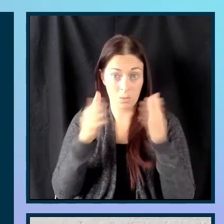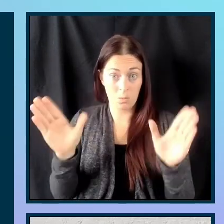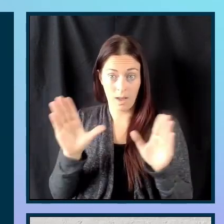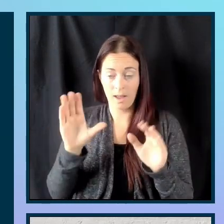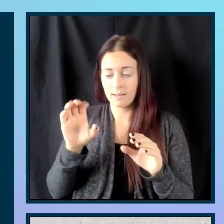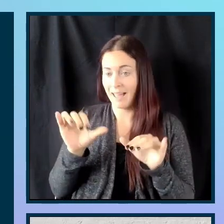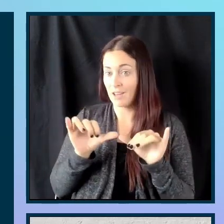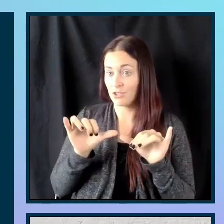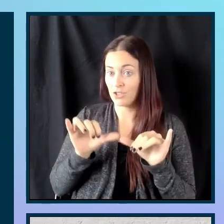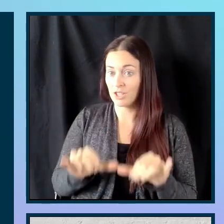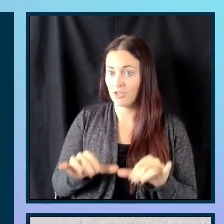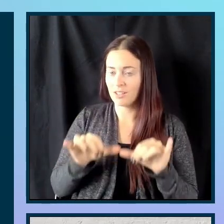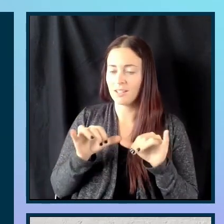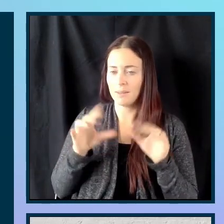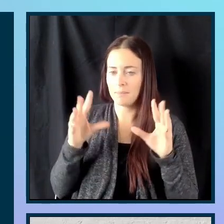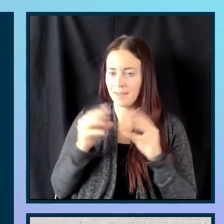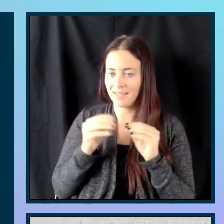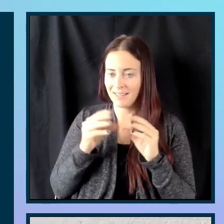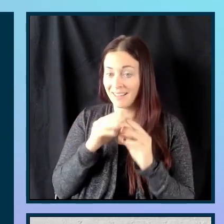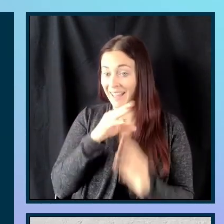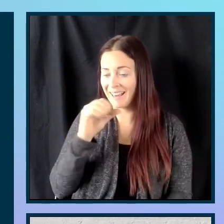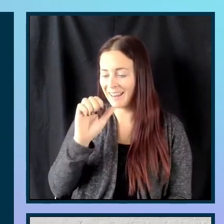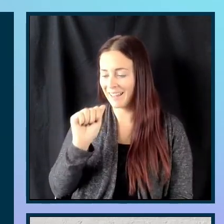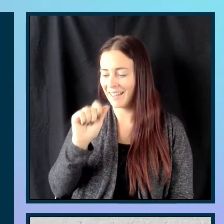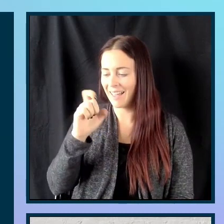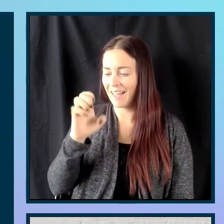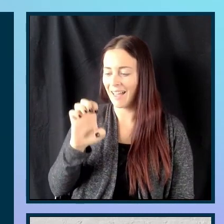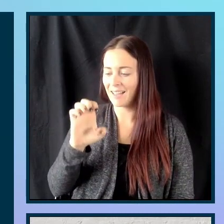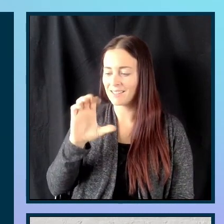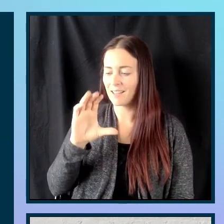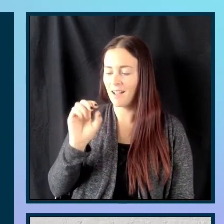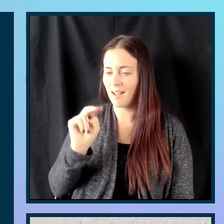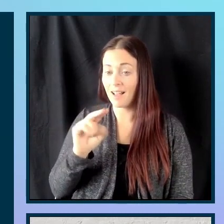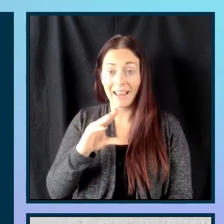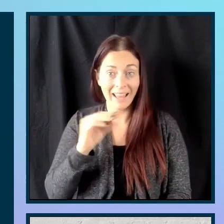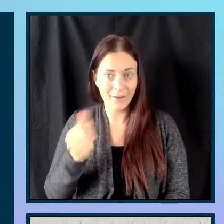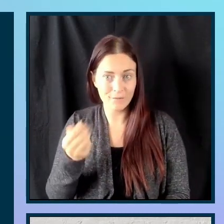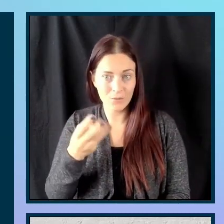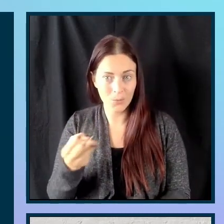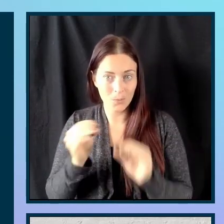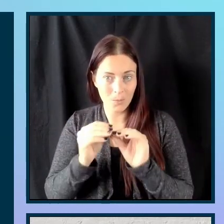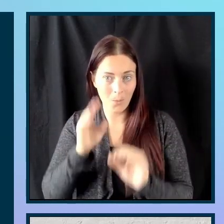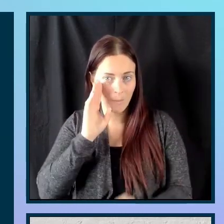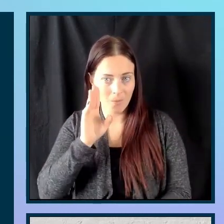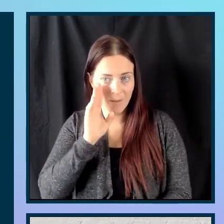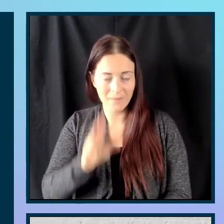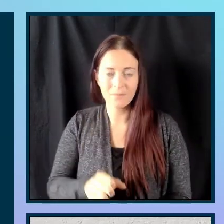And there's a few more things in the works. Those were things that I never planned for, but applied myself to one of them,